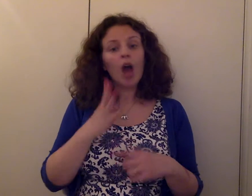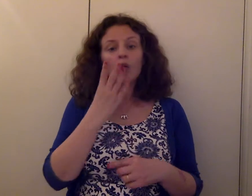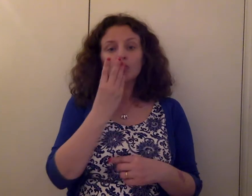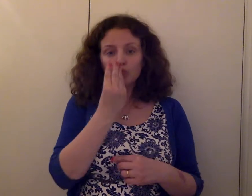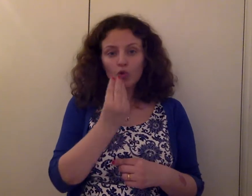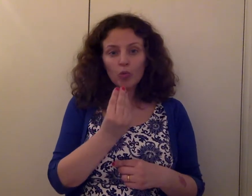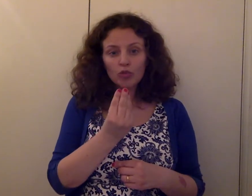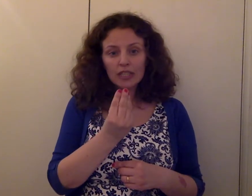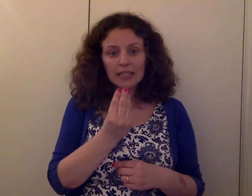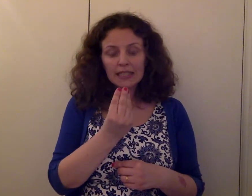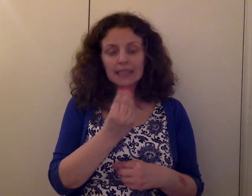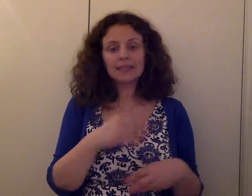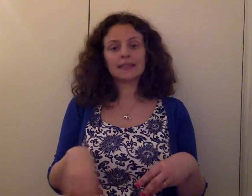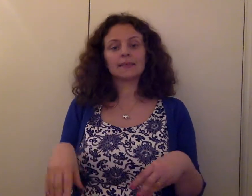What else, strawberries